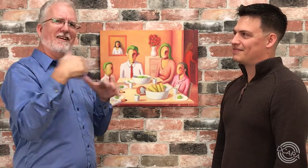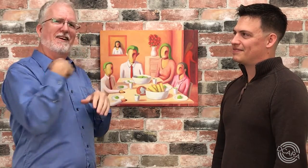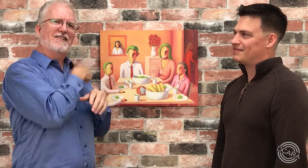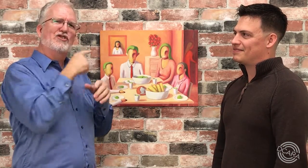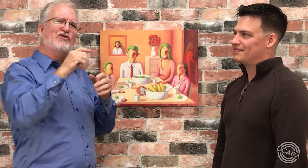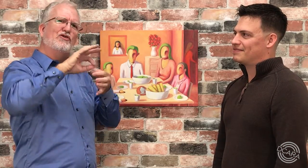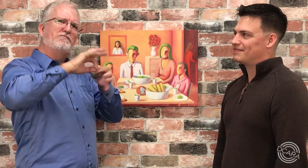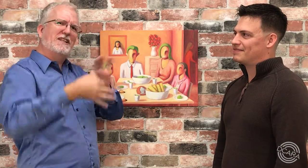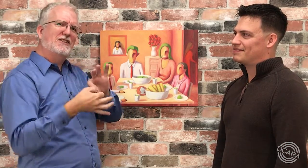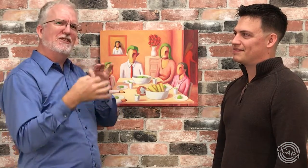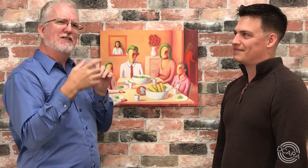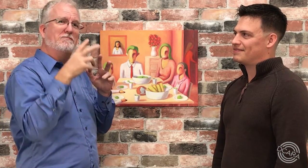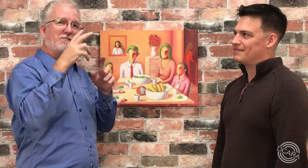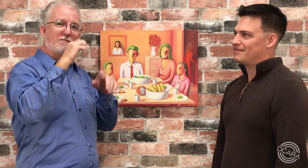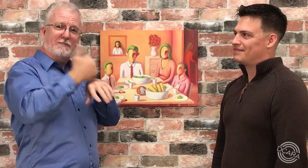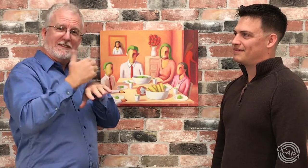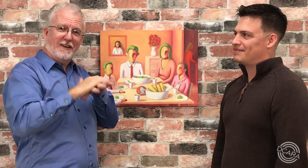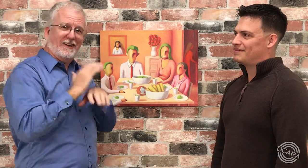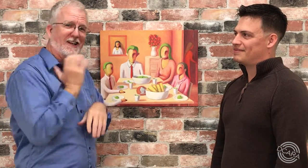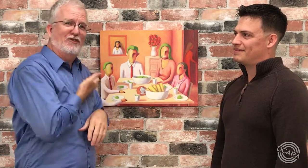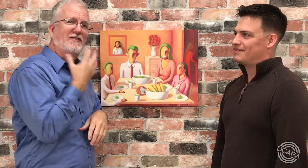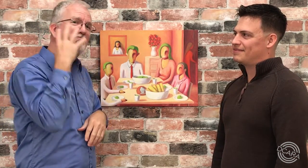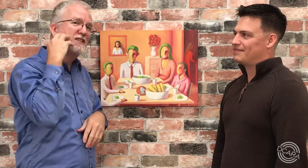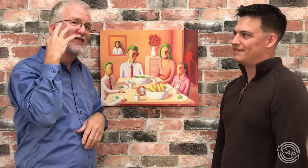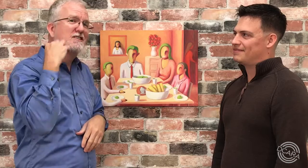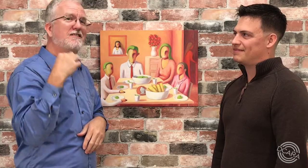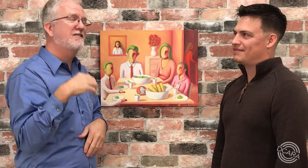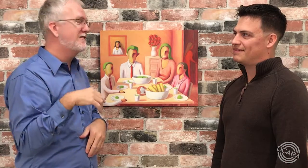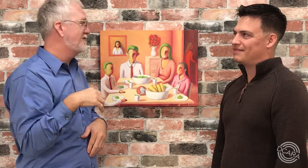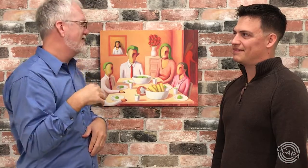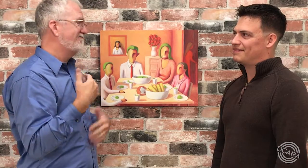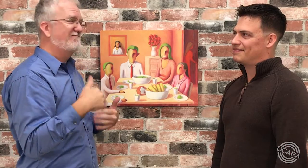allowing us to interpret based on our experience.